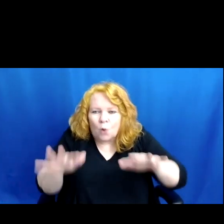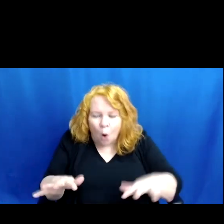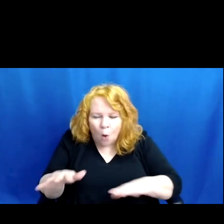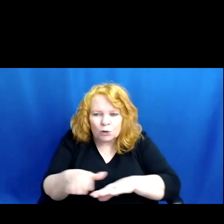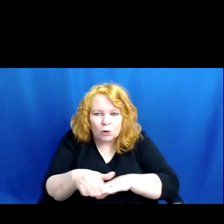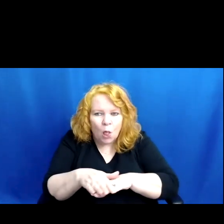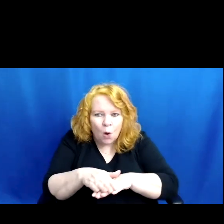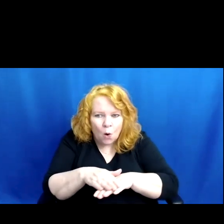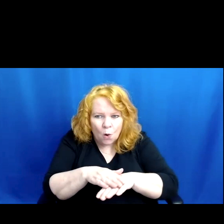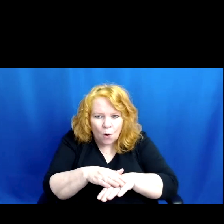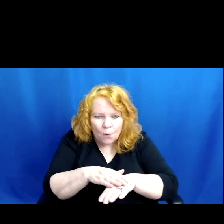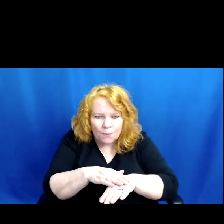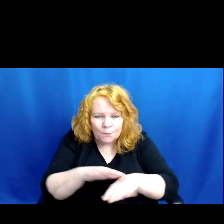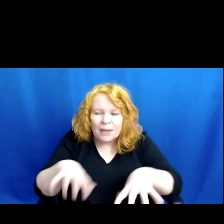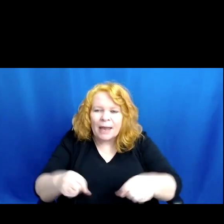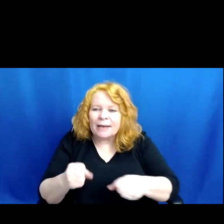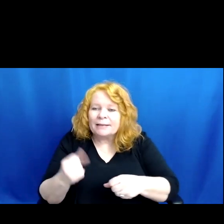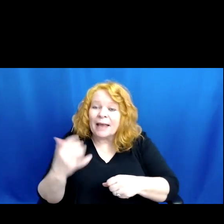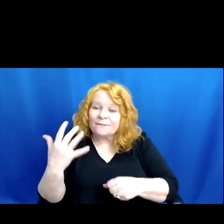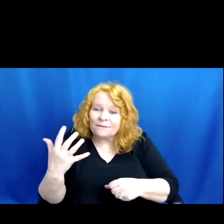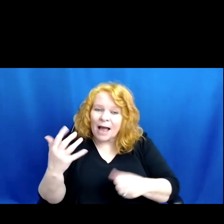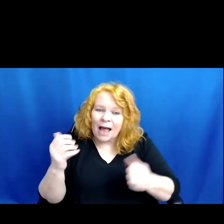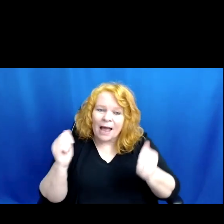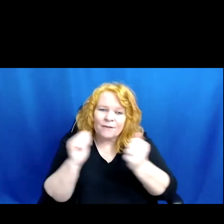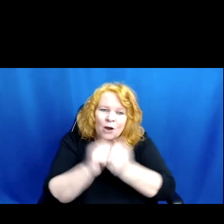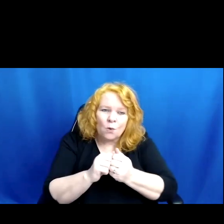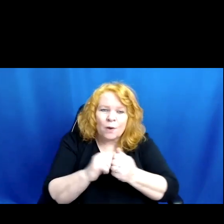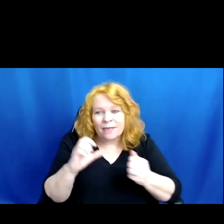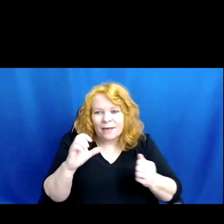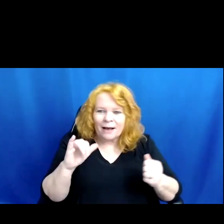five with Clive. So that is just a rhyme I have made up.